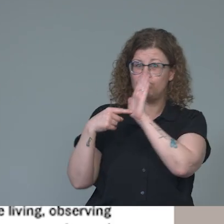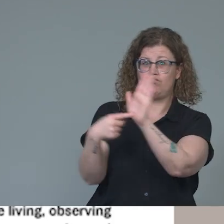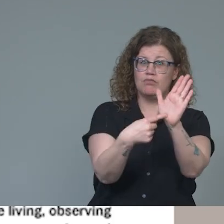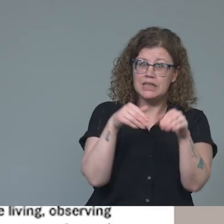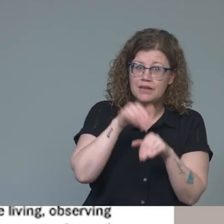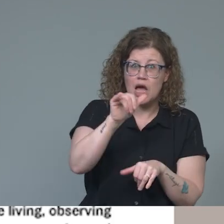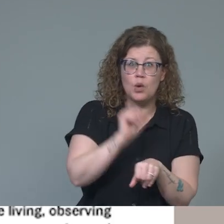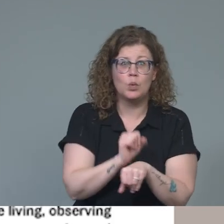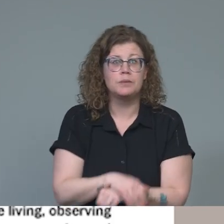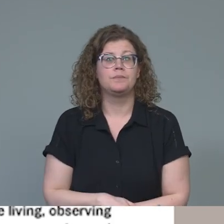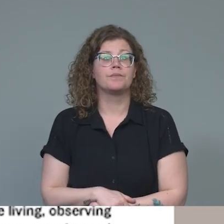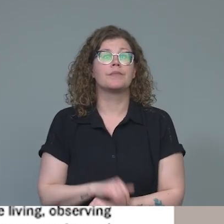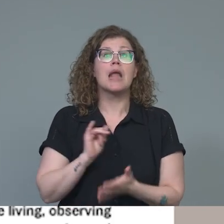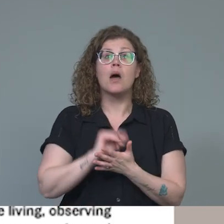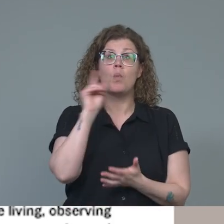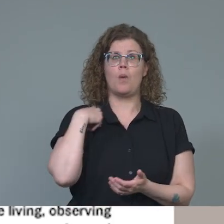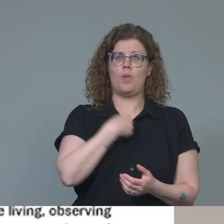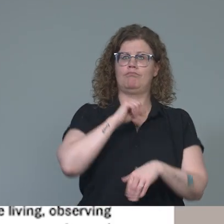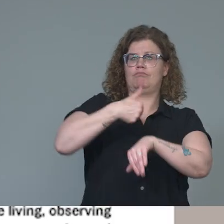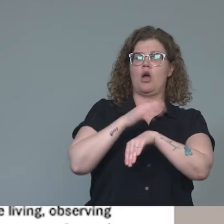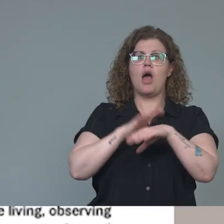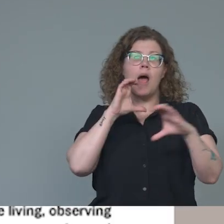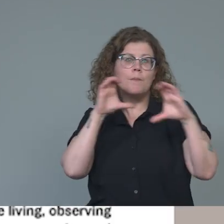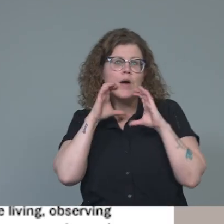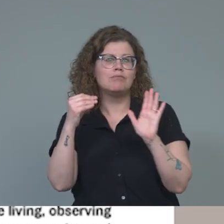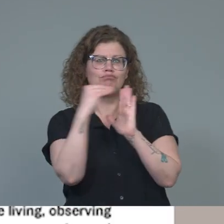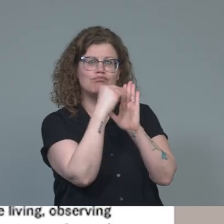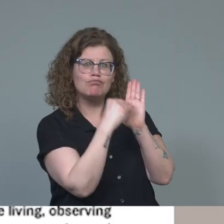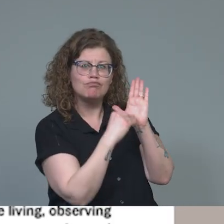the community so actually just the artist being present in order to witness the community that